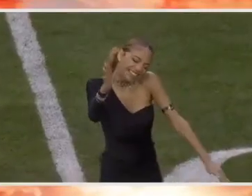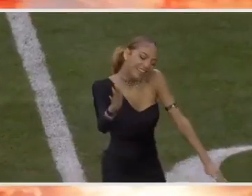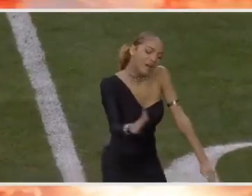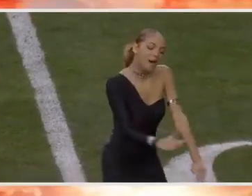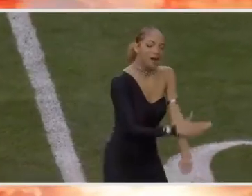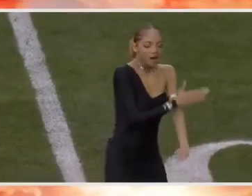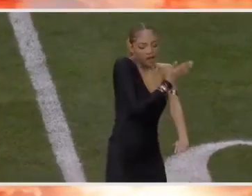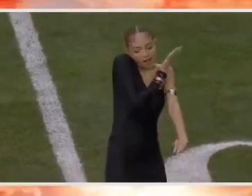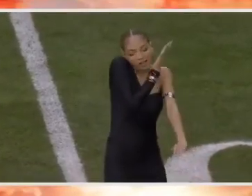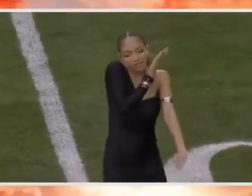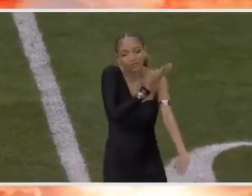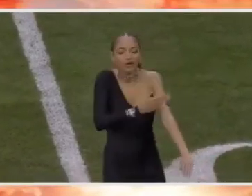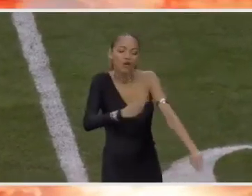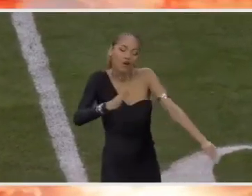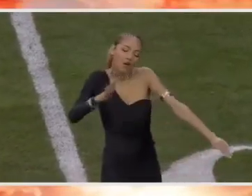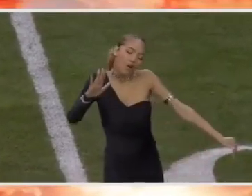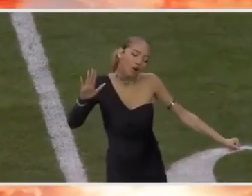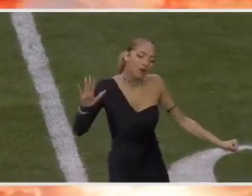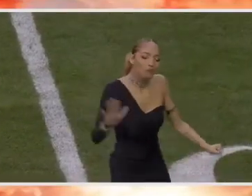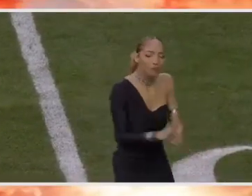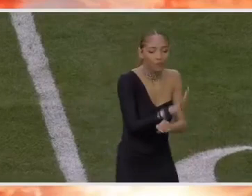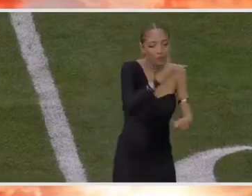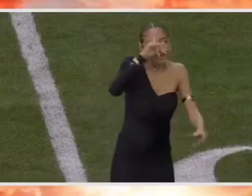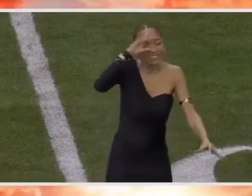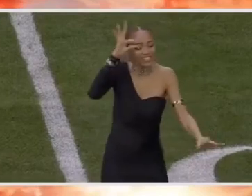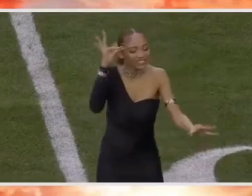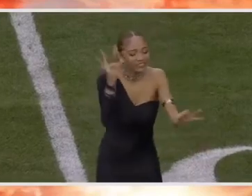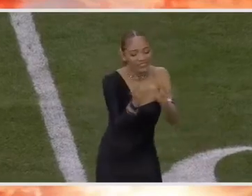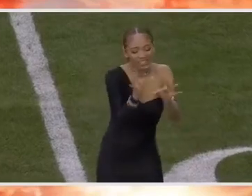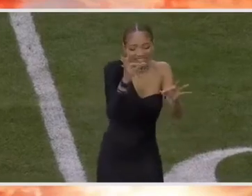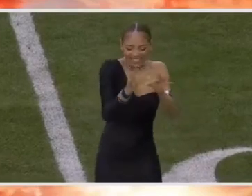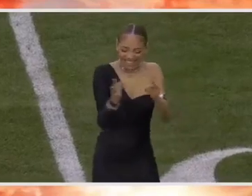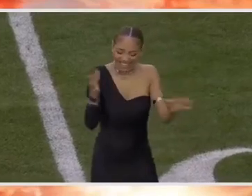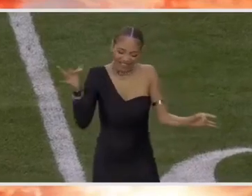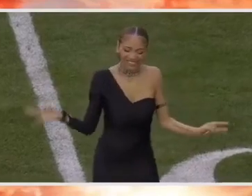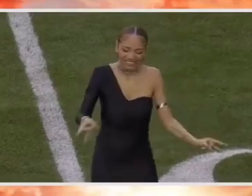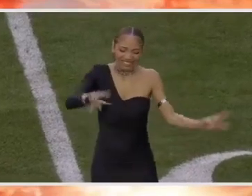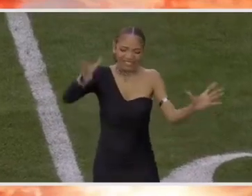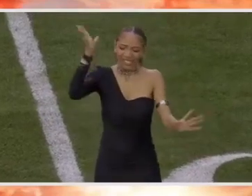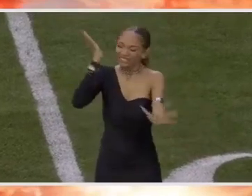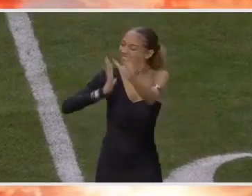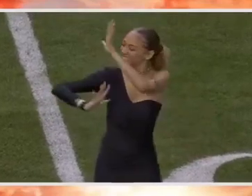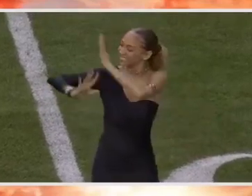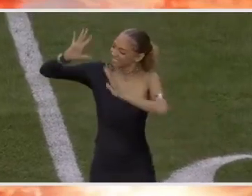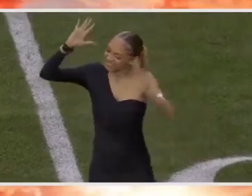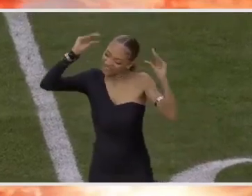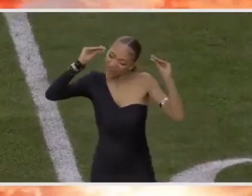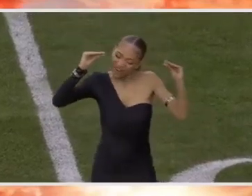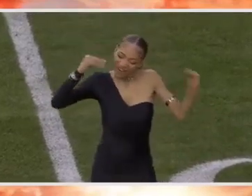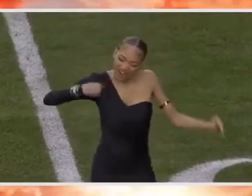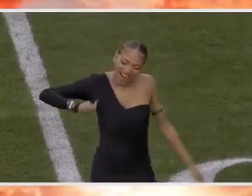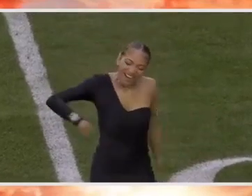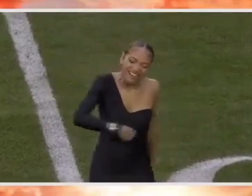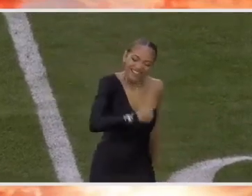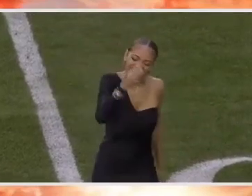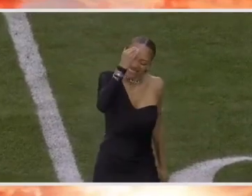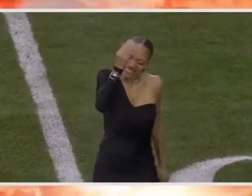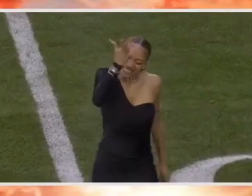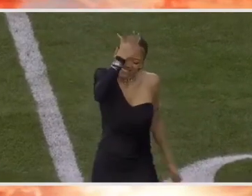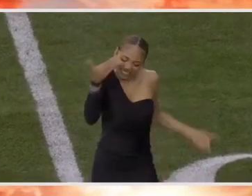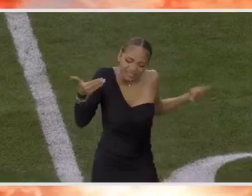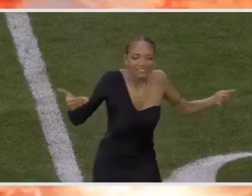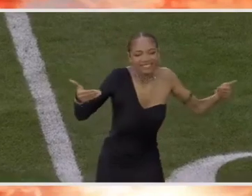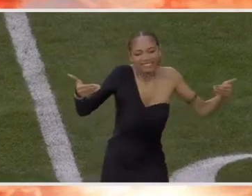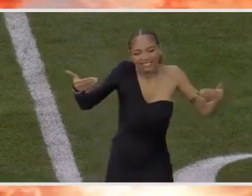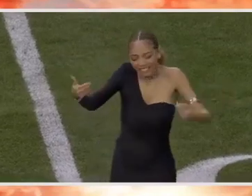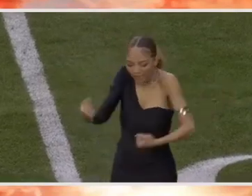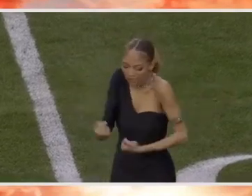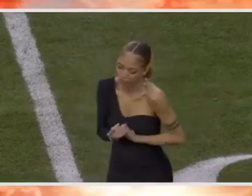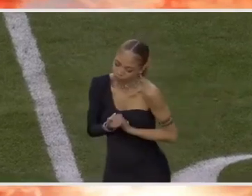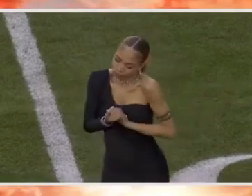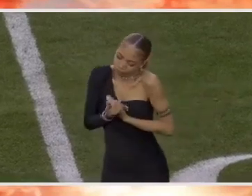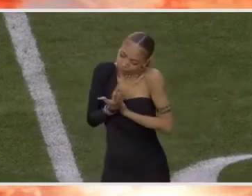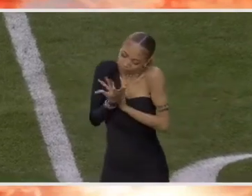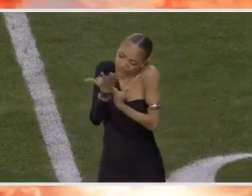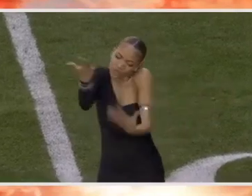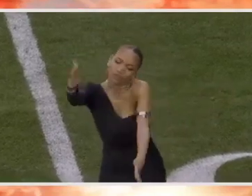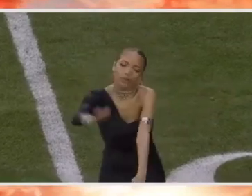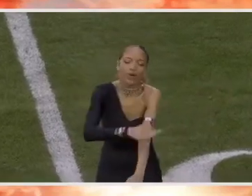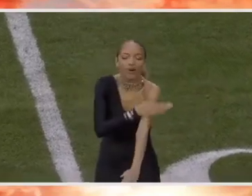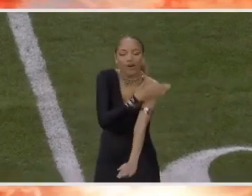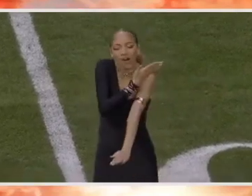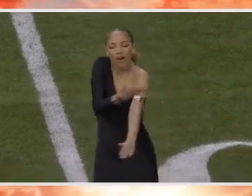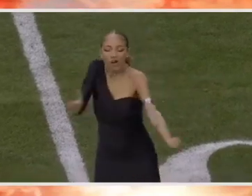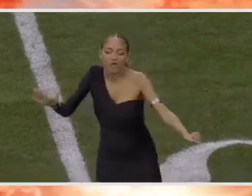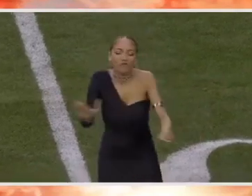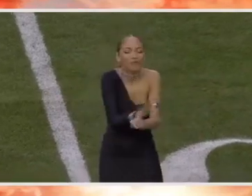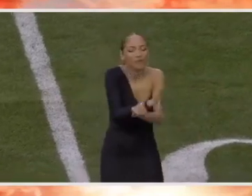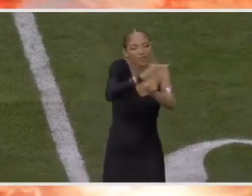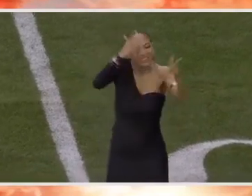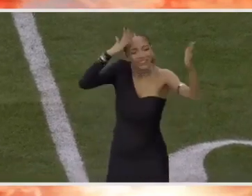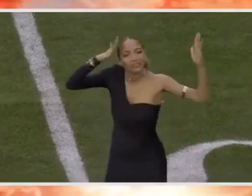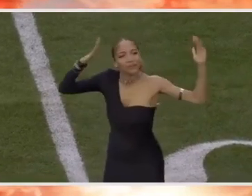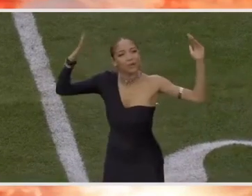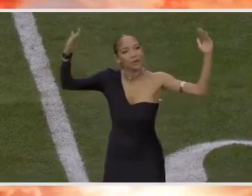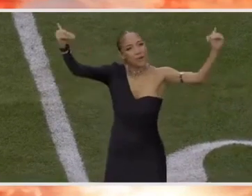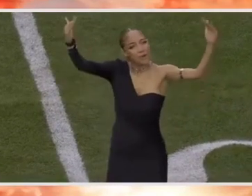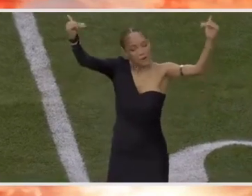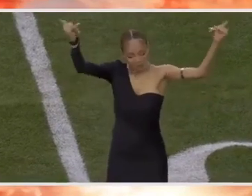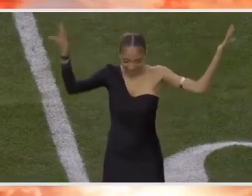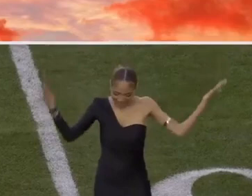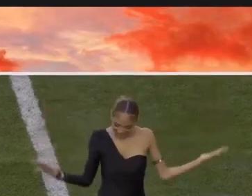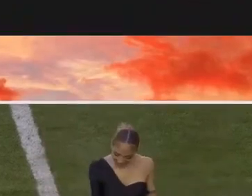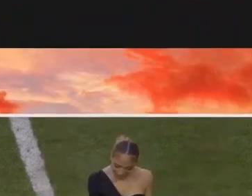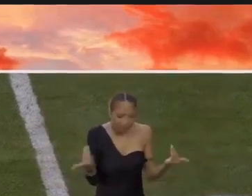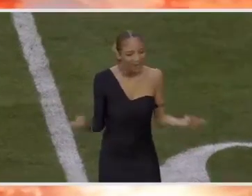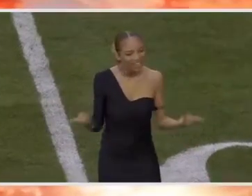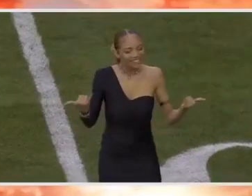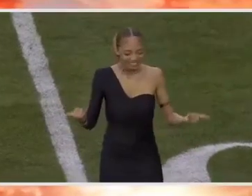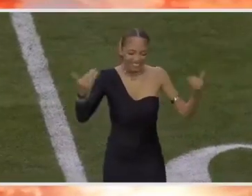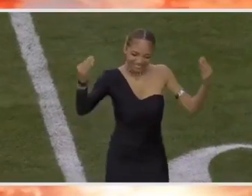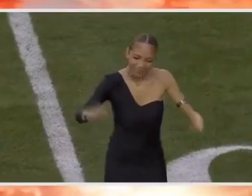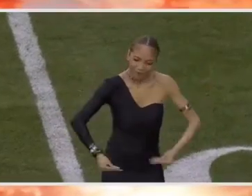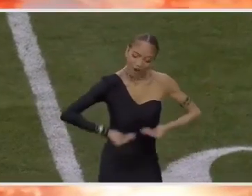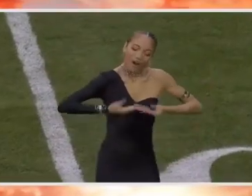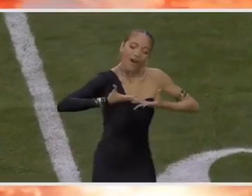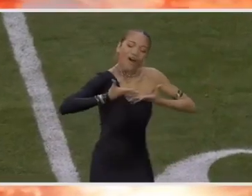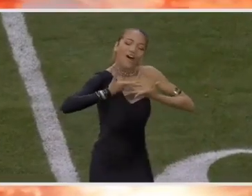sing a song full of the faith that the dark past has taught us